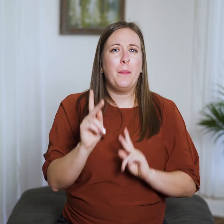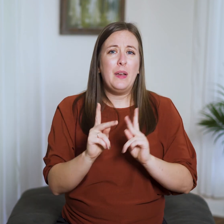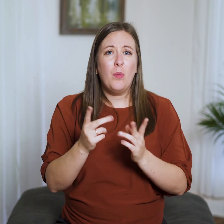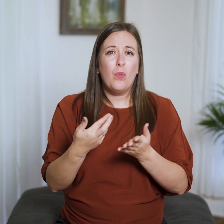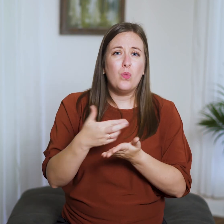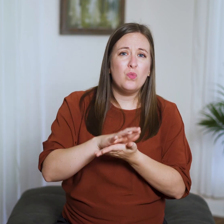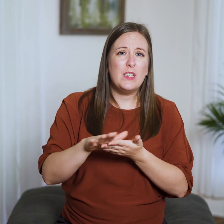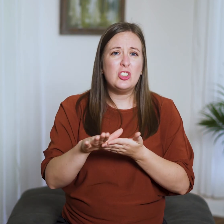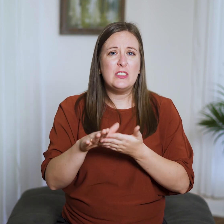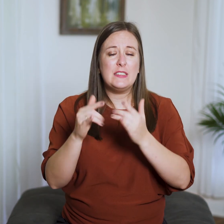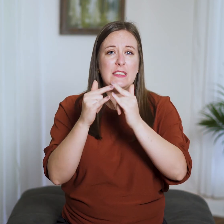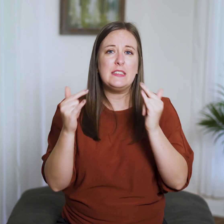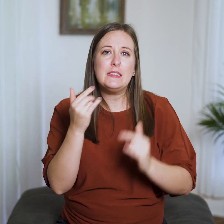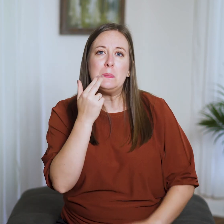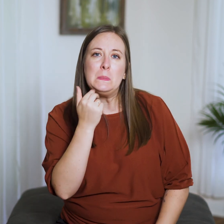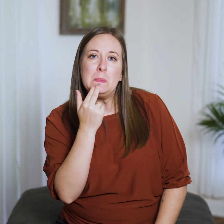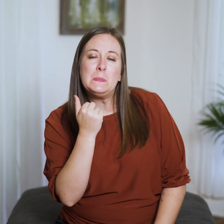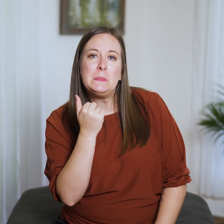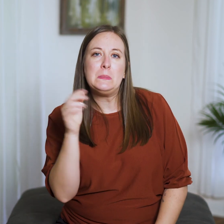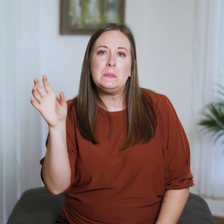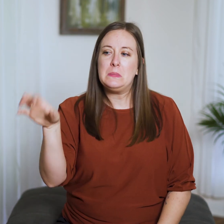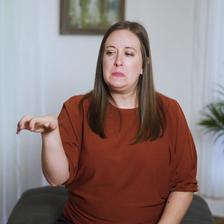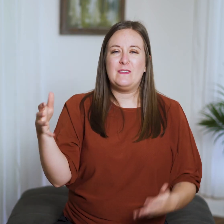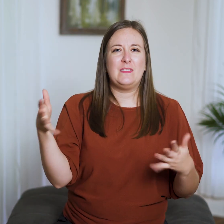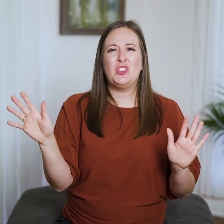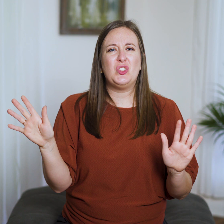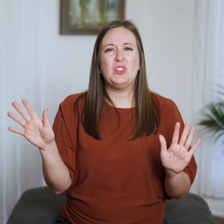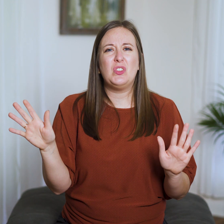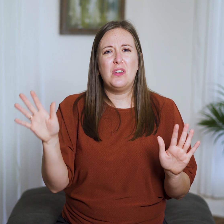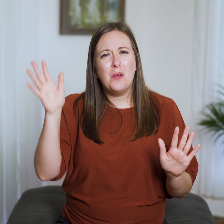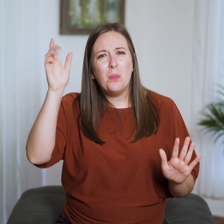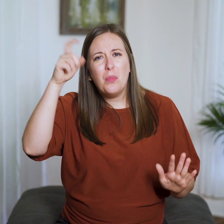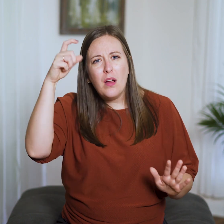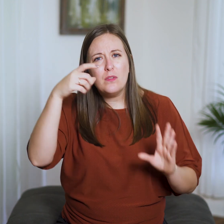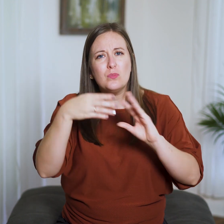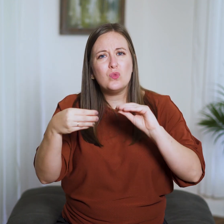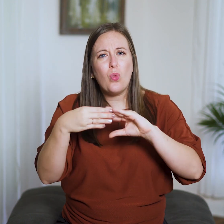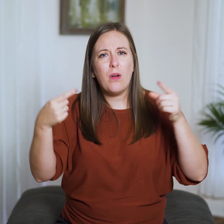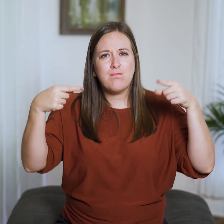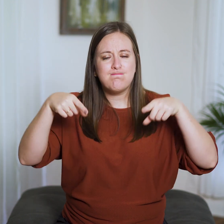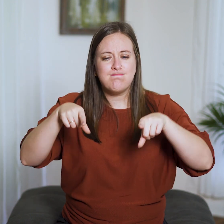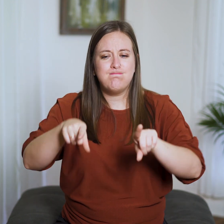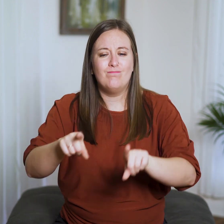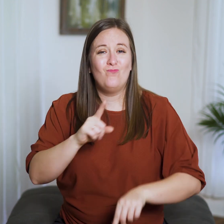and the righteous person has only a tent. This proverb feels a little more aligned